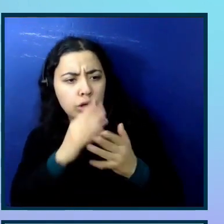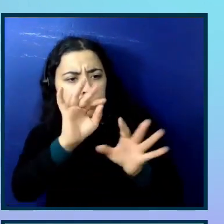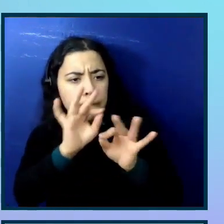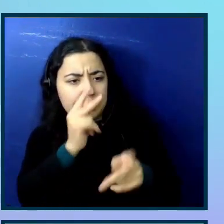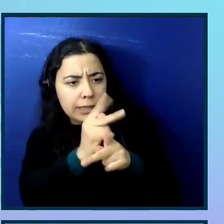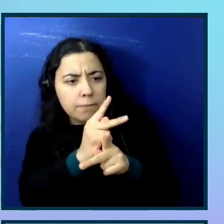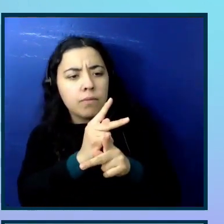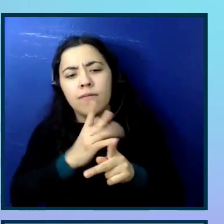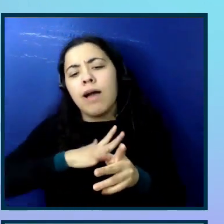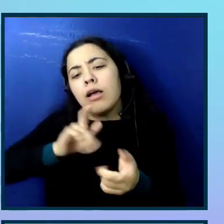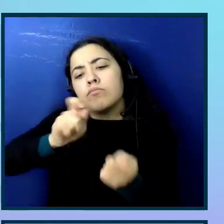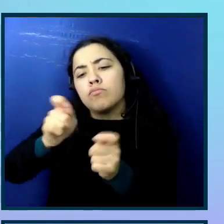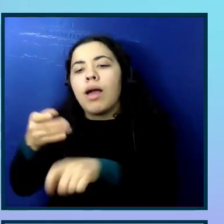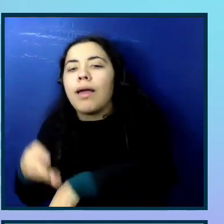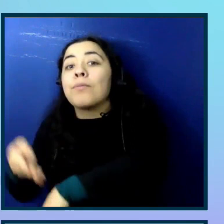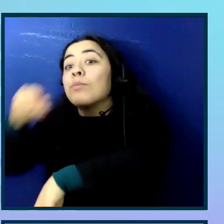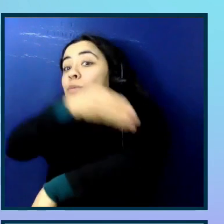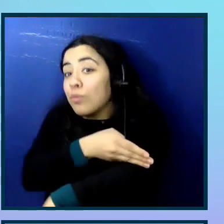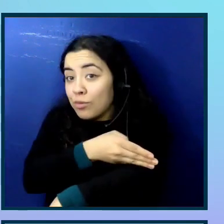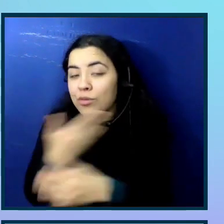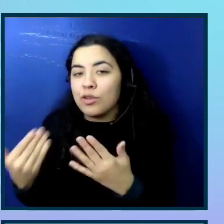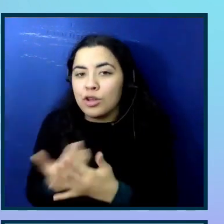and come up with new and more ways to solve problems.